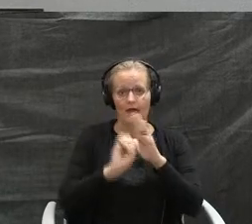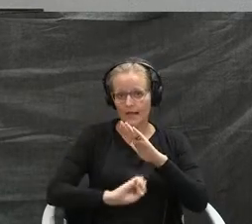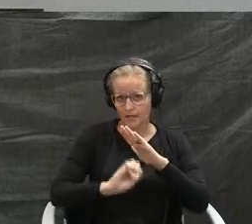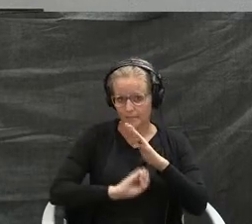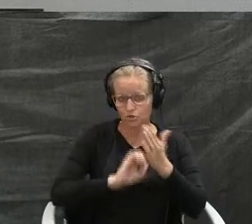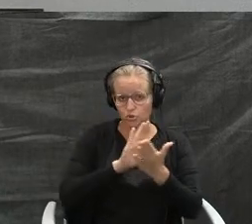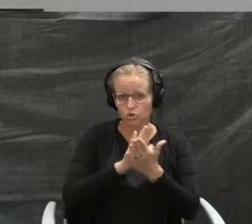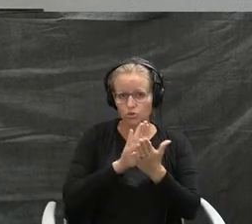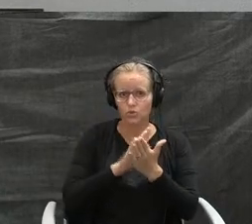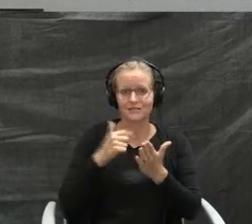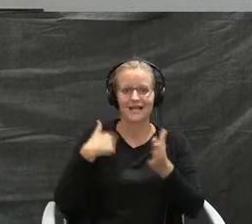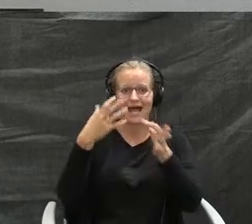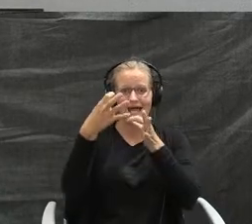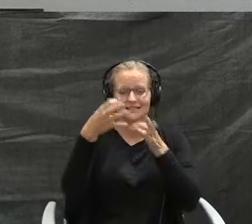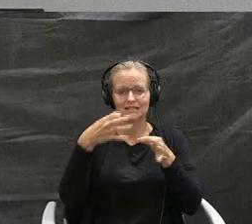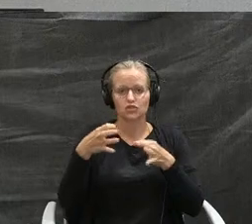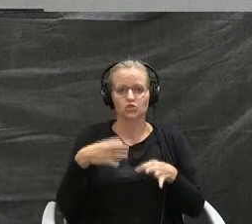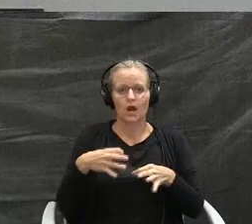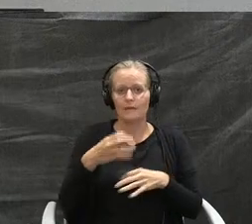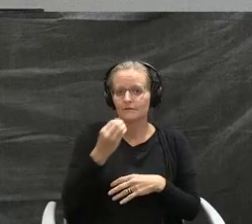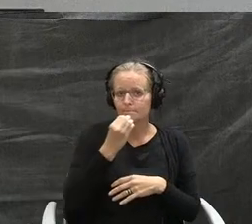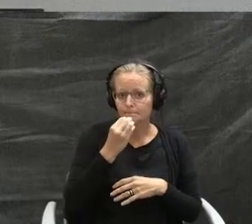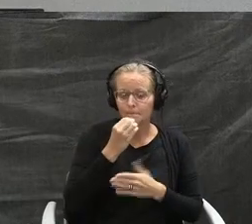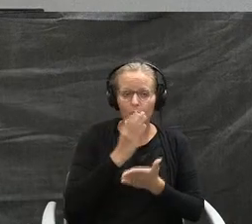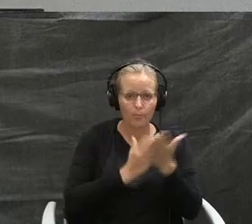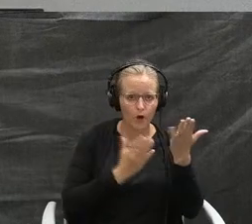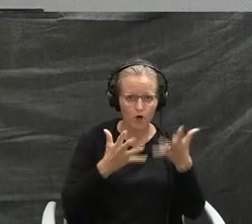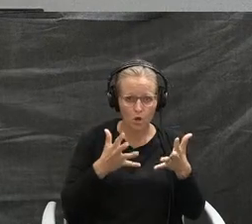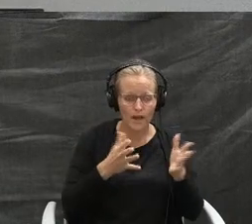of it. Transportation so